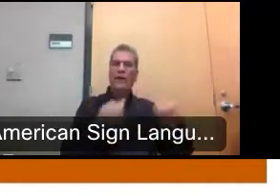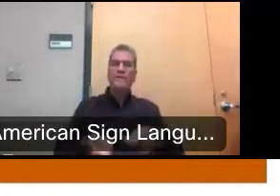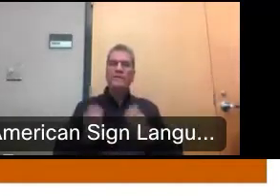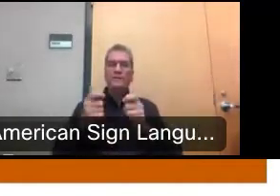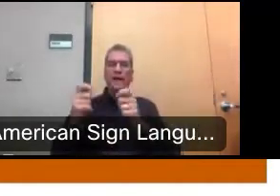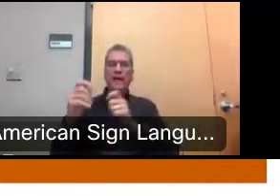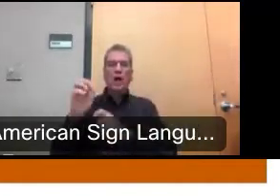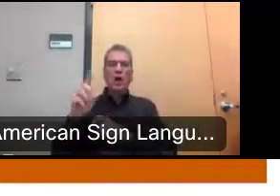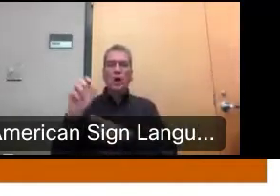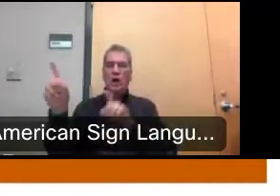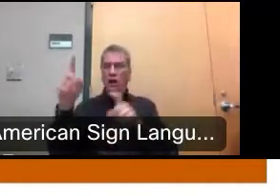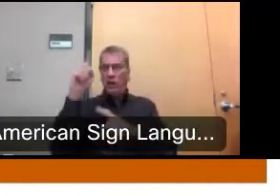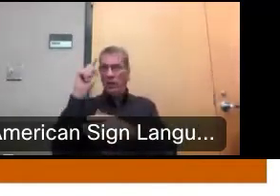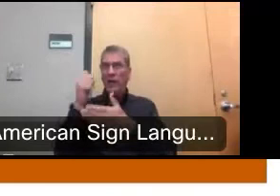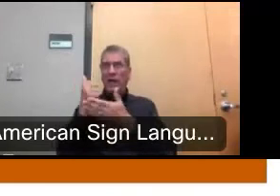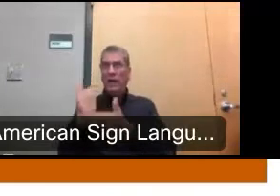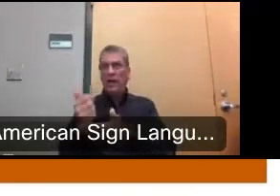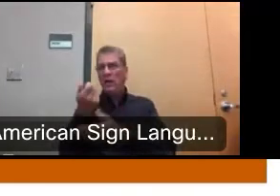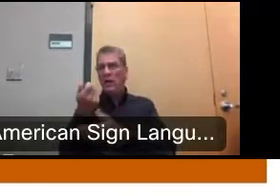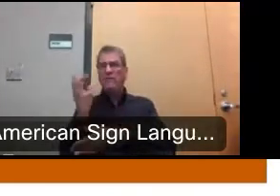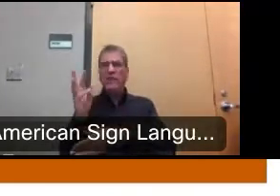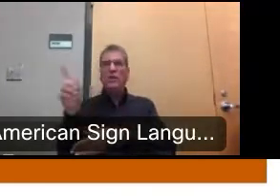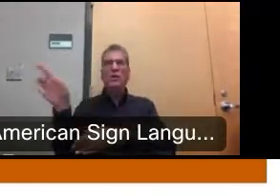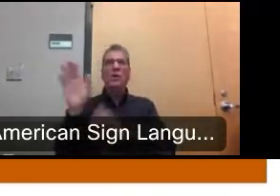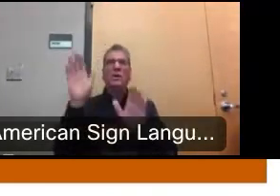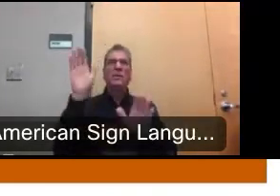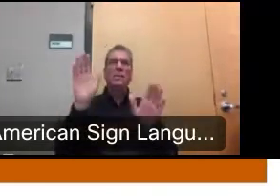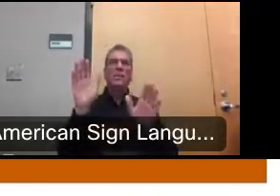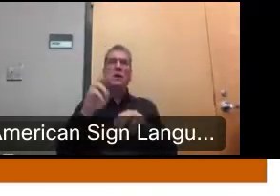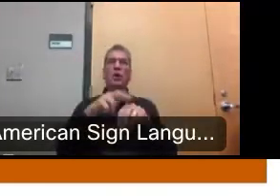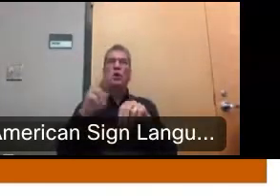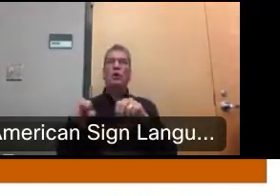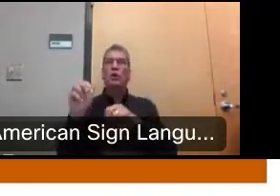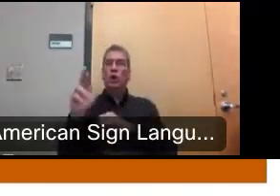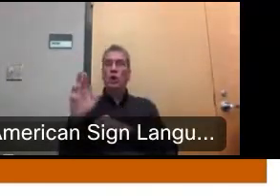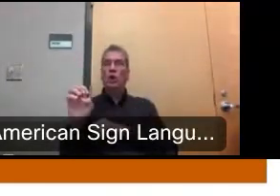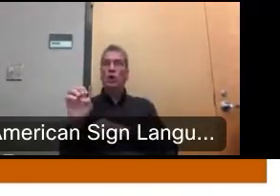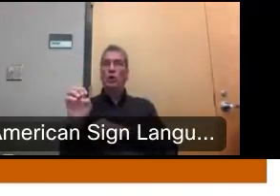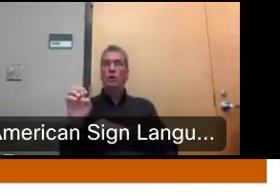Anyone think the flashcards. Okay, so the results are, because we do at this point,